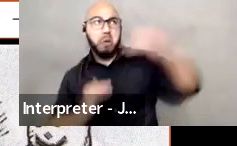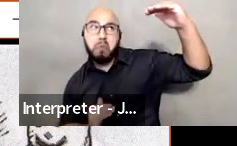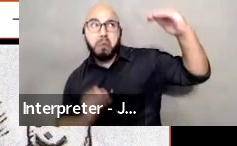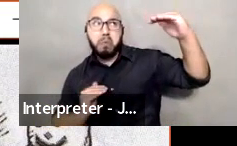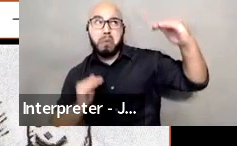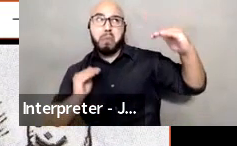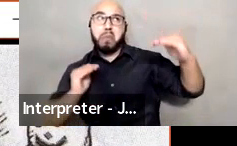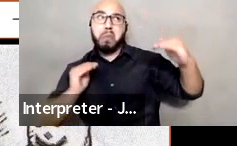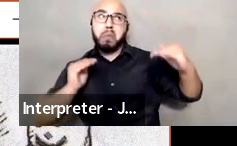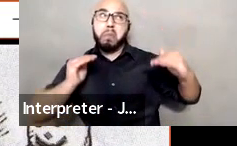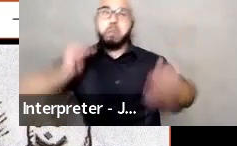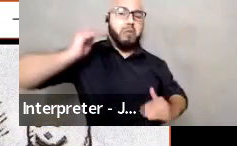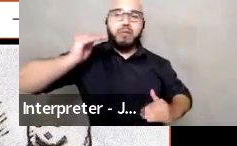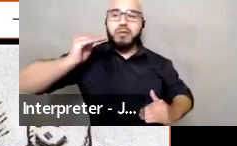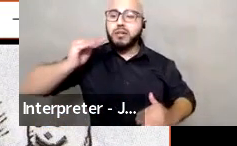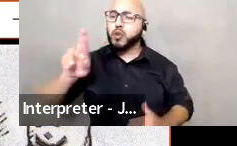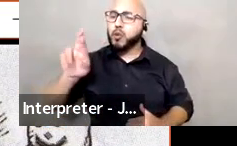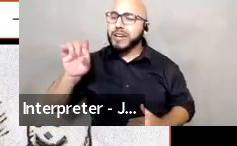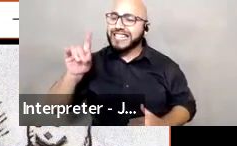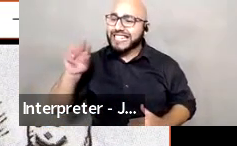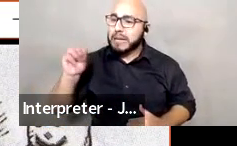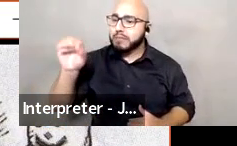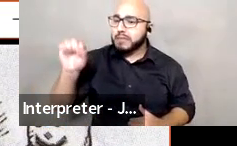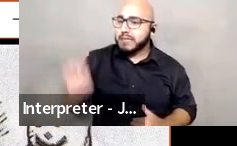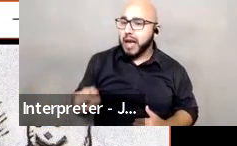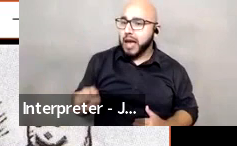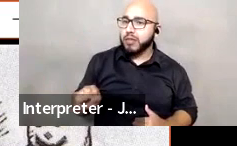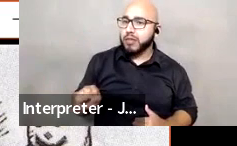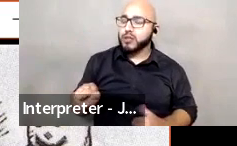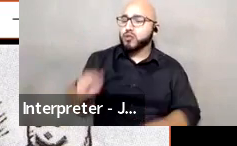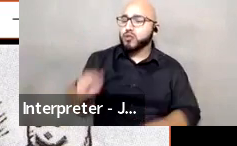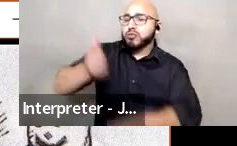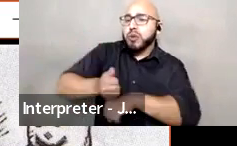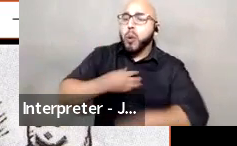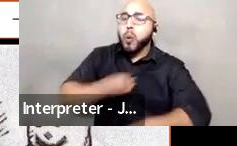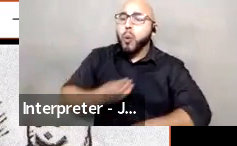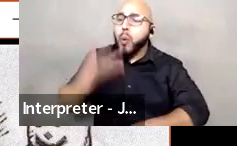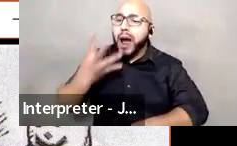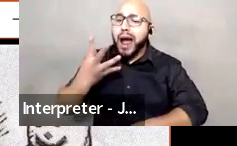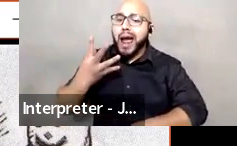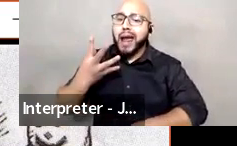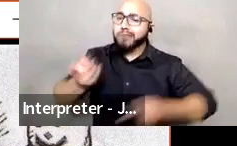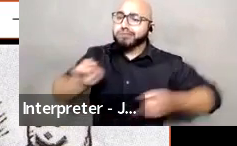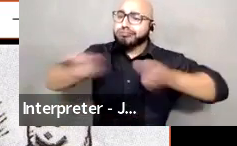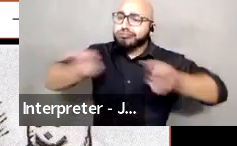By reasserting. White supremacy. White rule of the South by making. Sure that.